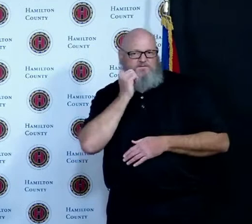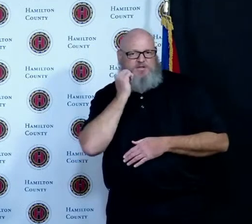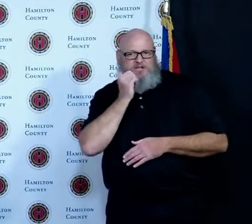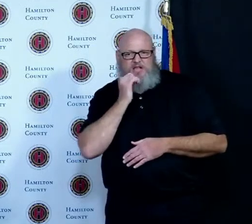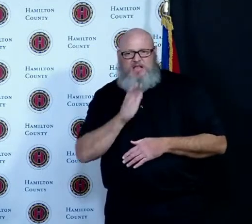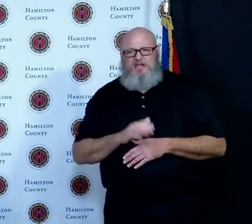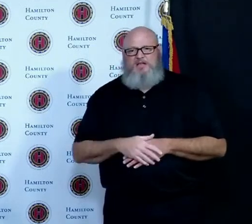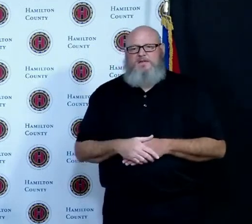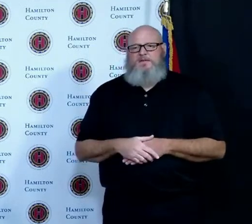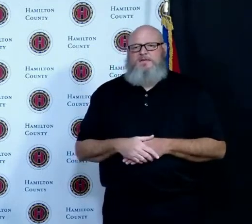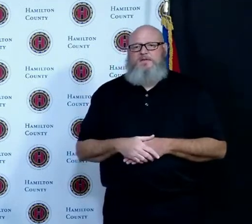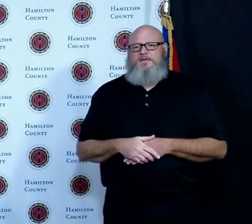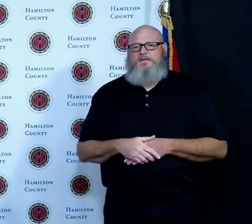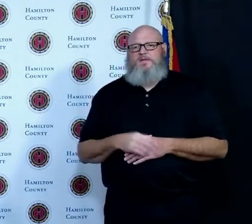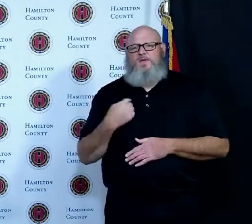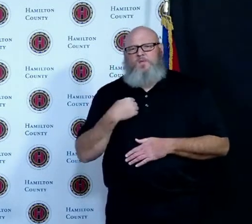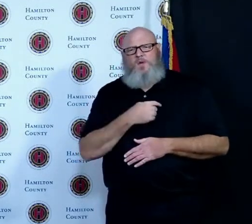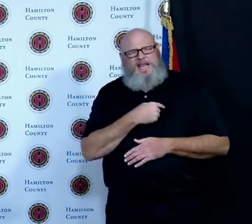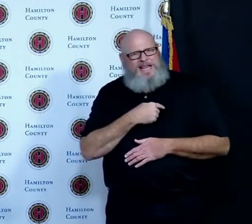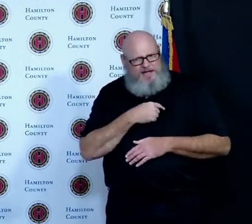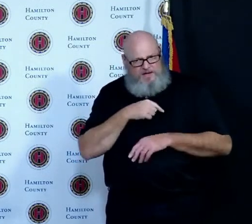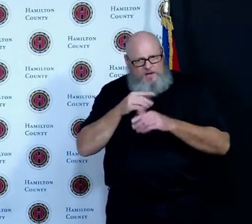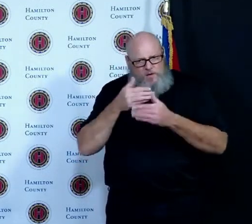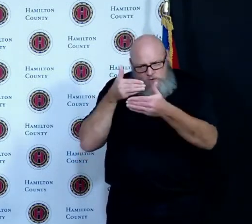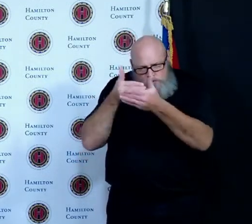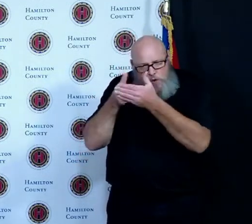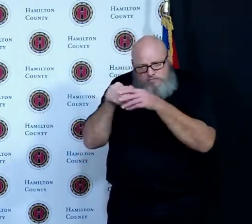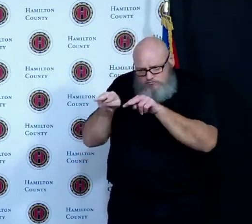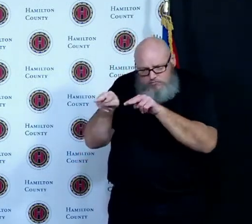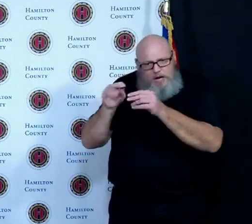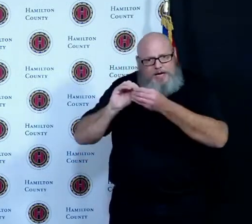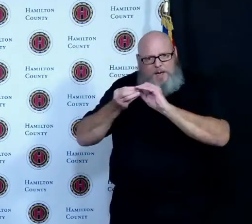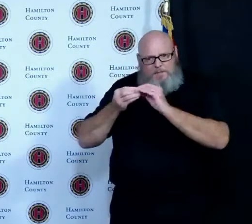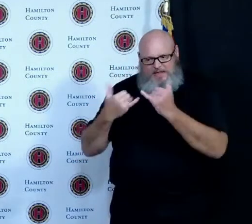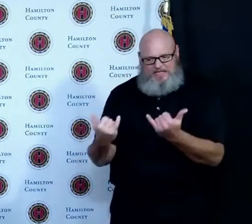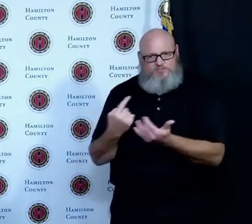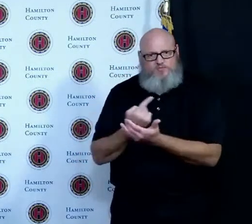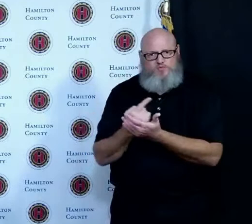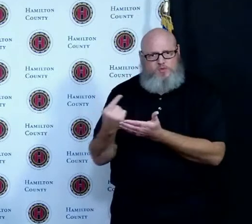I continue to point out though when you look at the region's hospital as hospitals we continue to